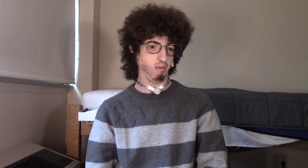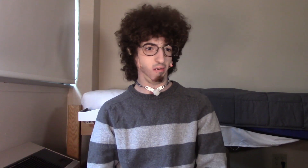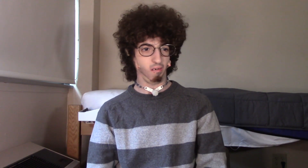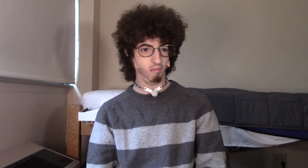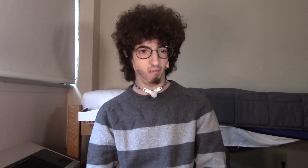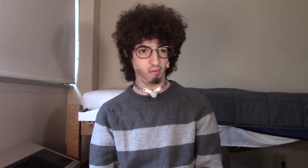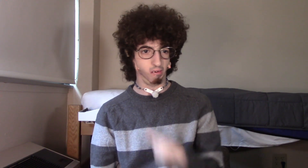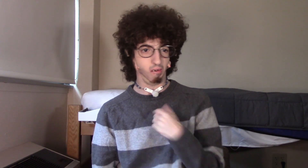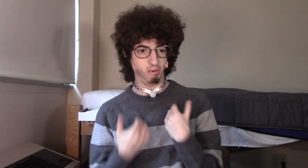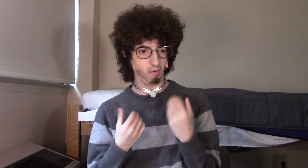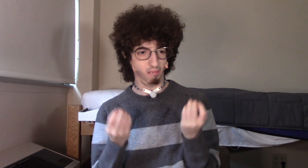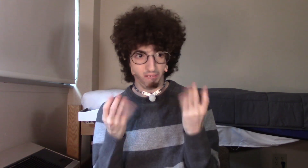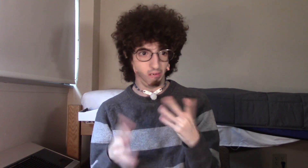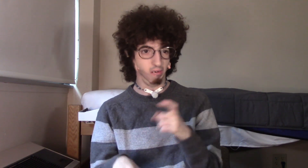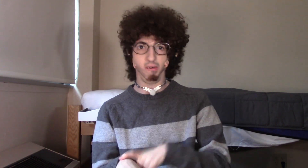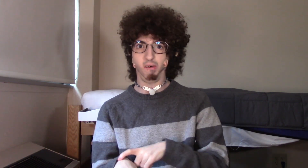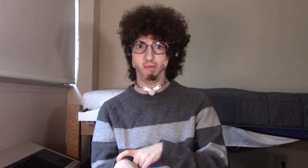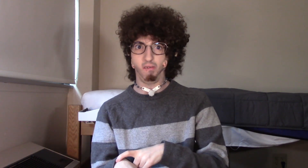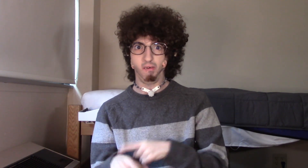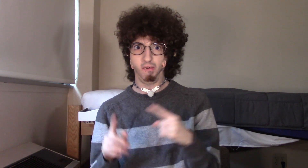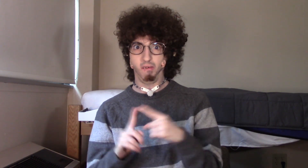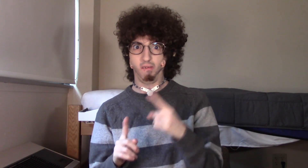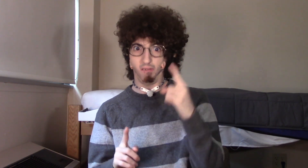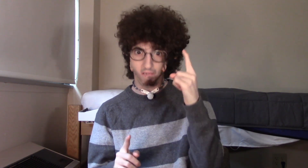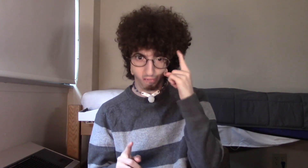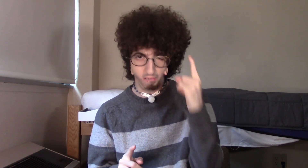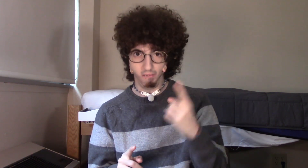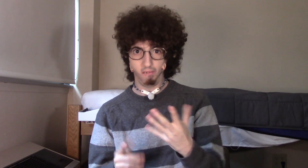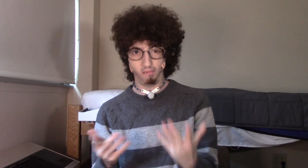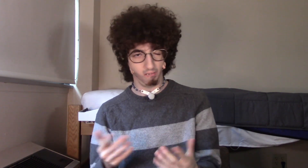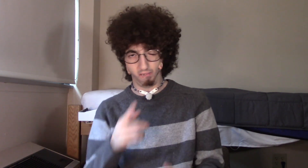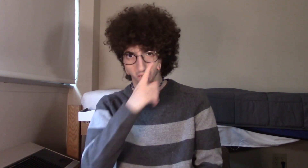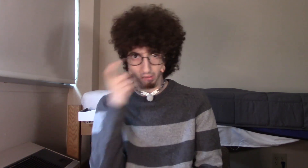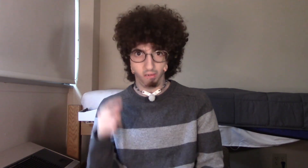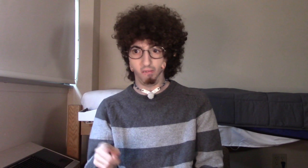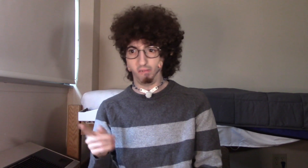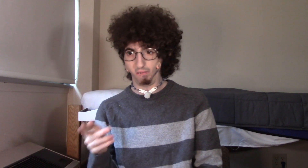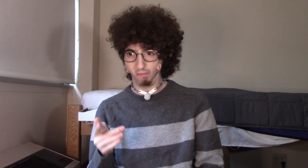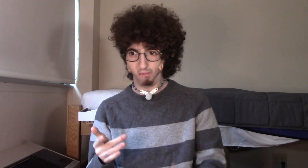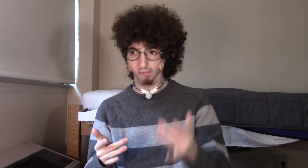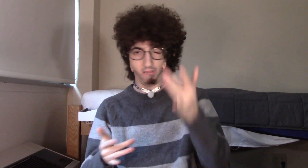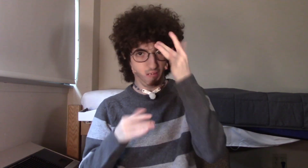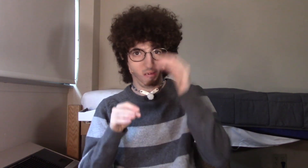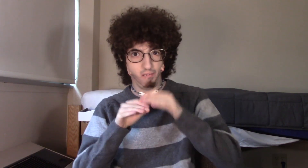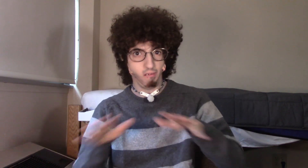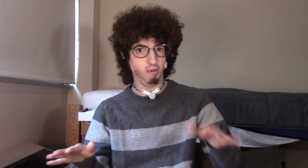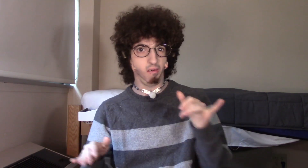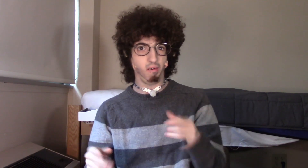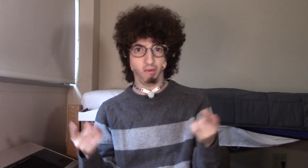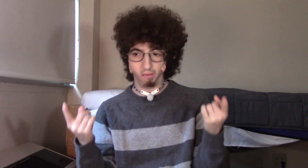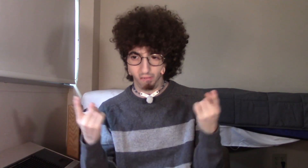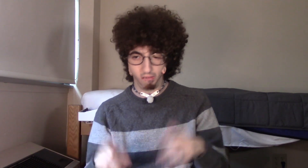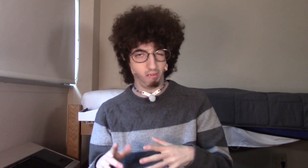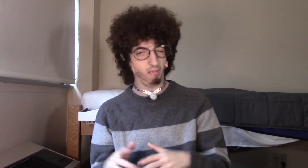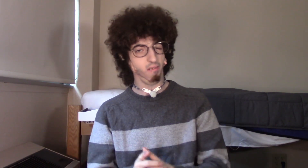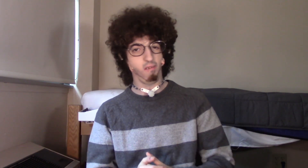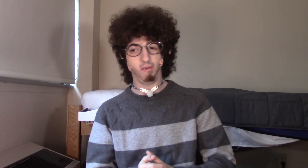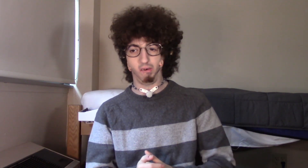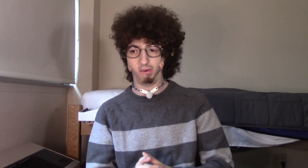I've had a lot of time to think because of this pandemic that's been happening